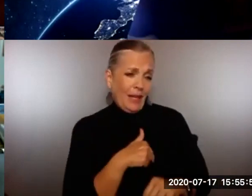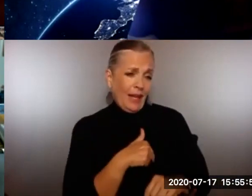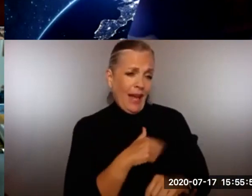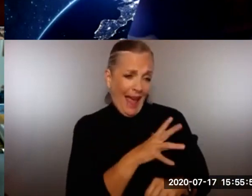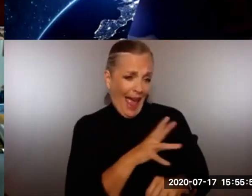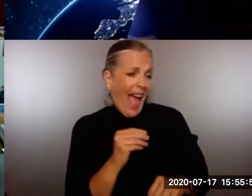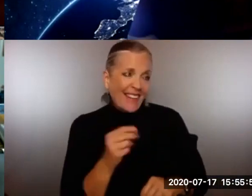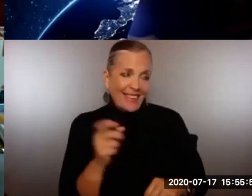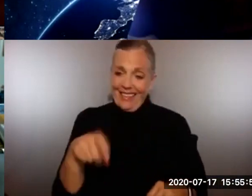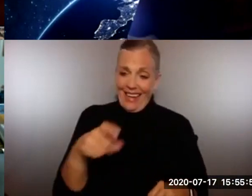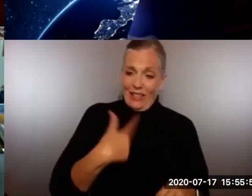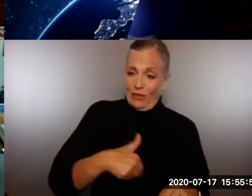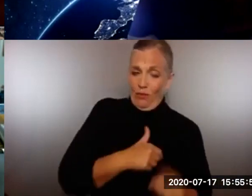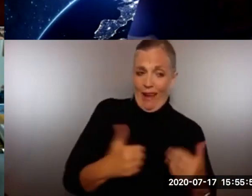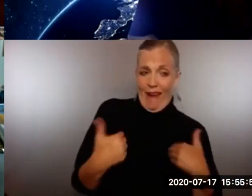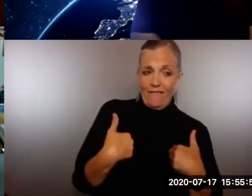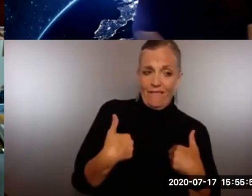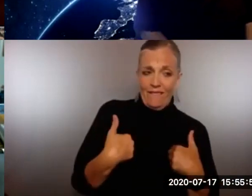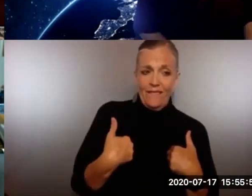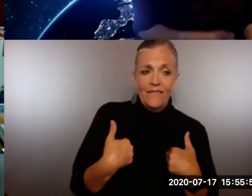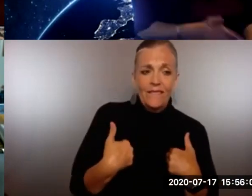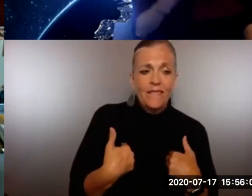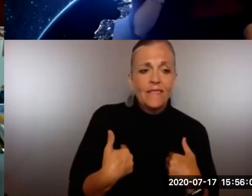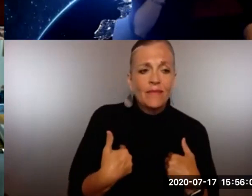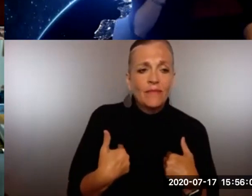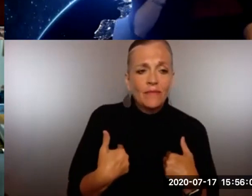we are more alike than we are different,